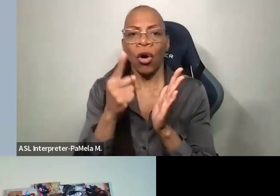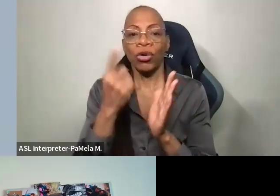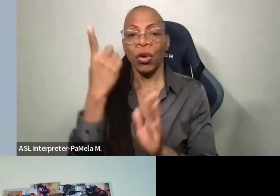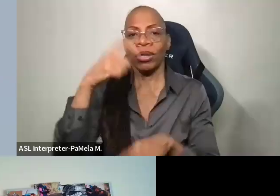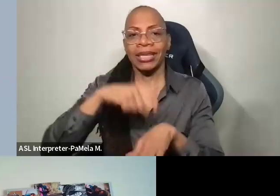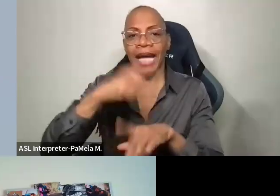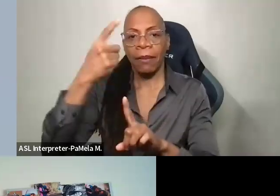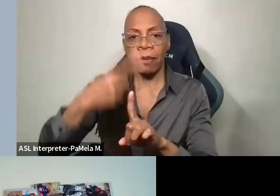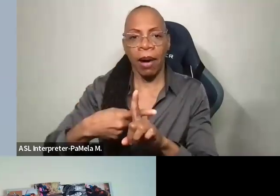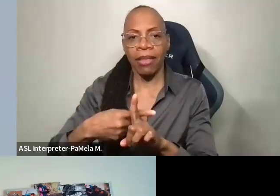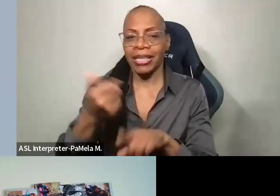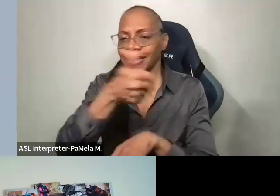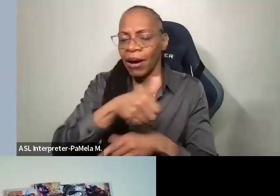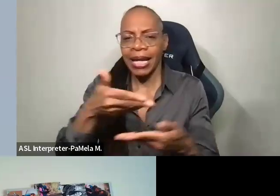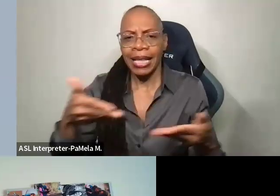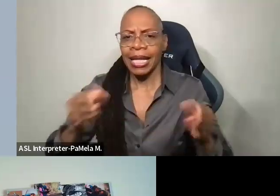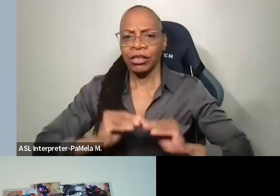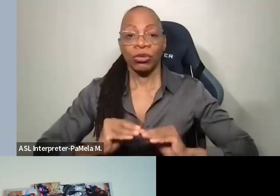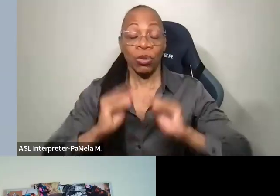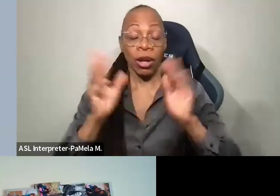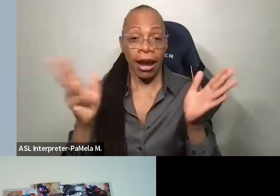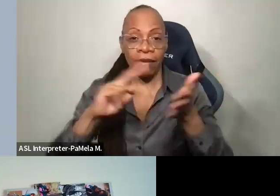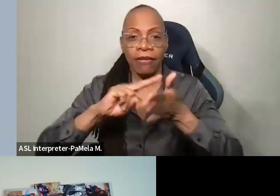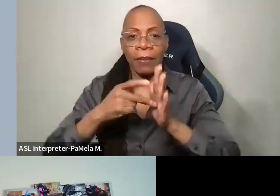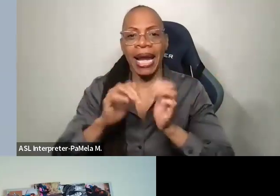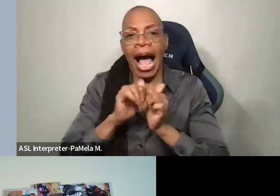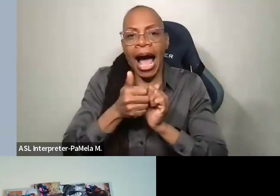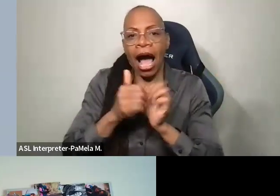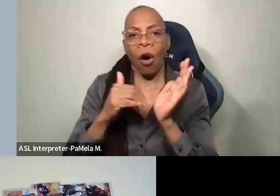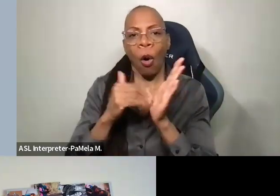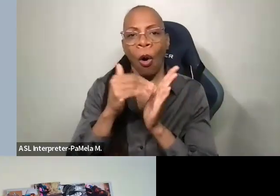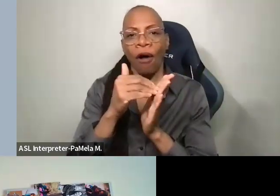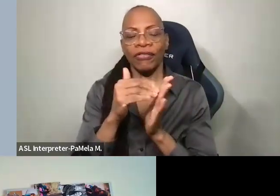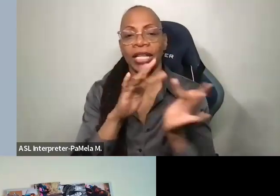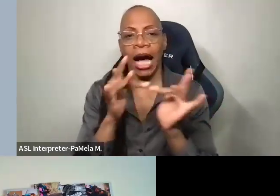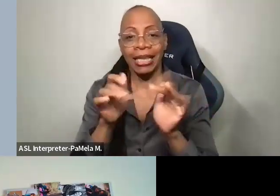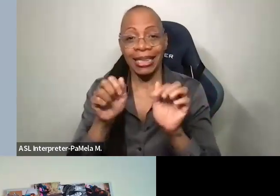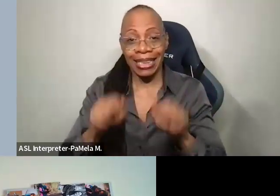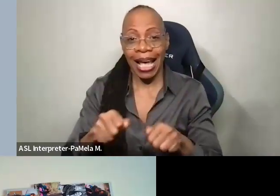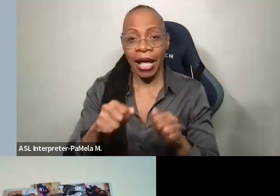Is there anything that you can kind of clarify about how often contacts can be recorded?